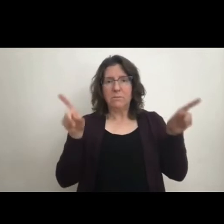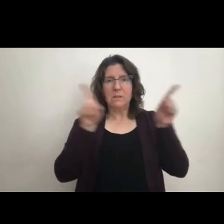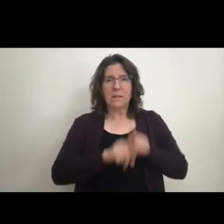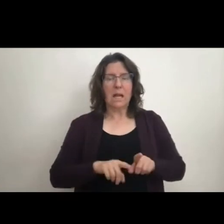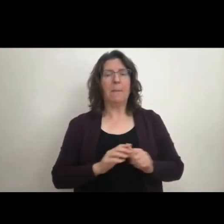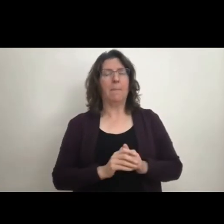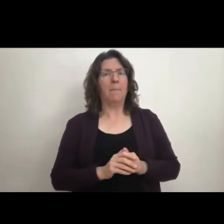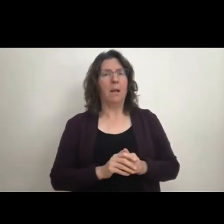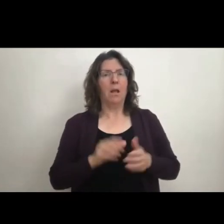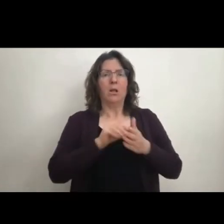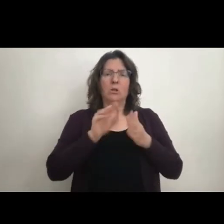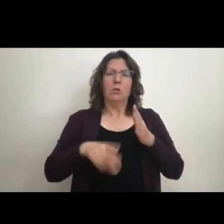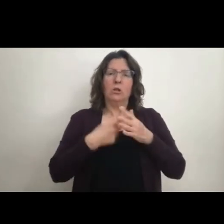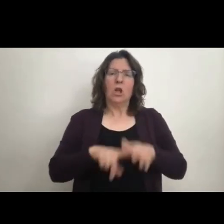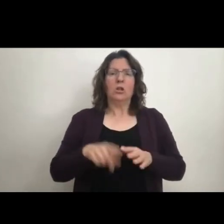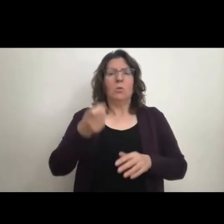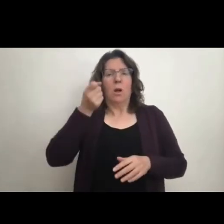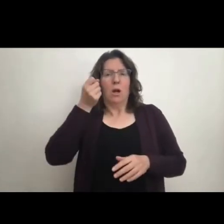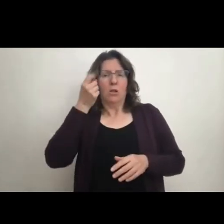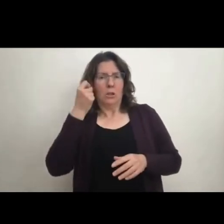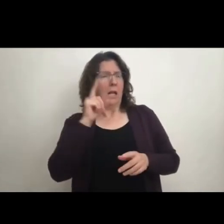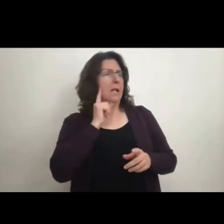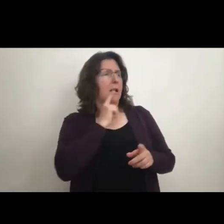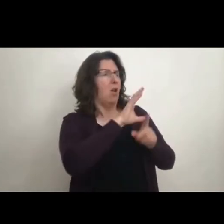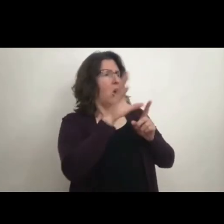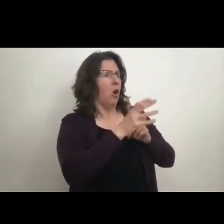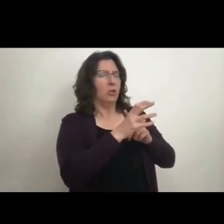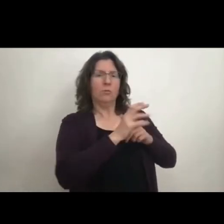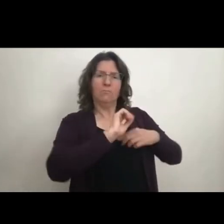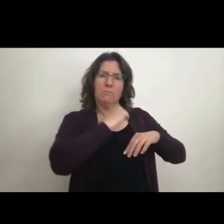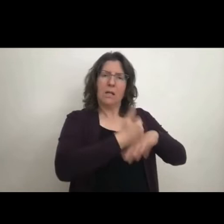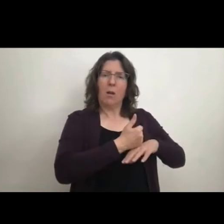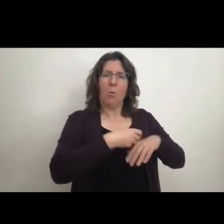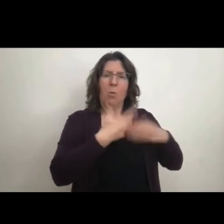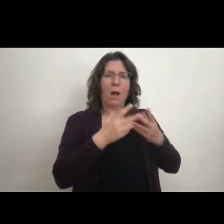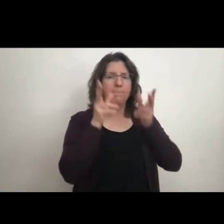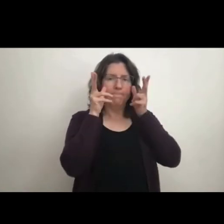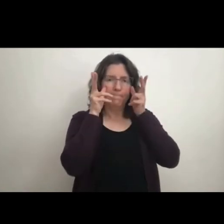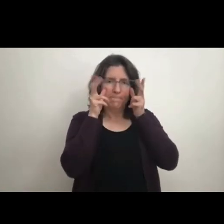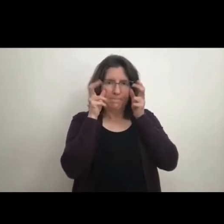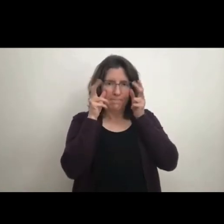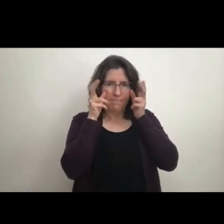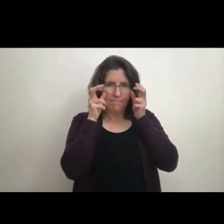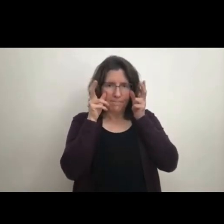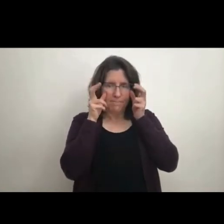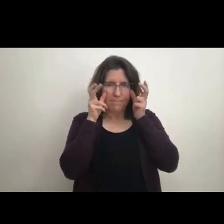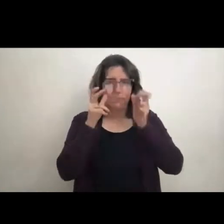The students began to understand that in deaf culture vision is paramount.